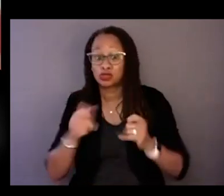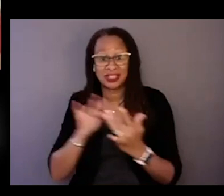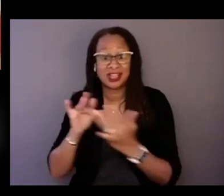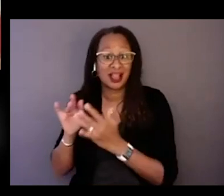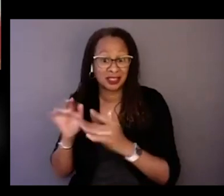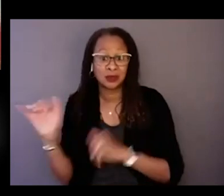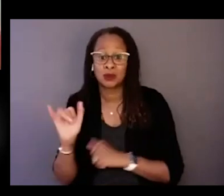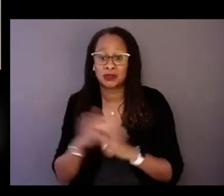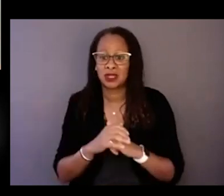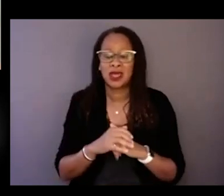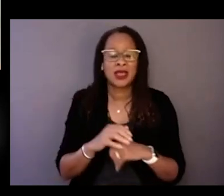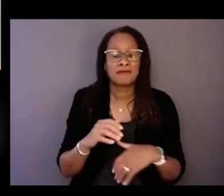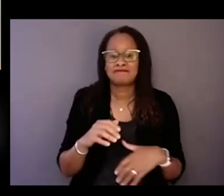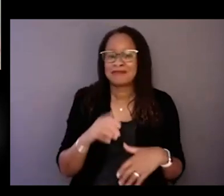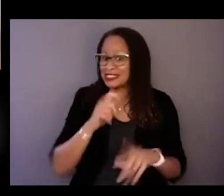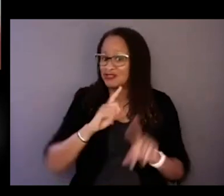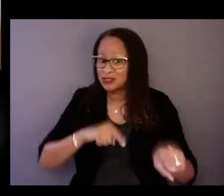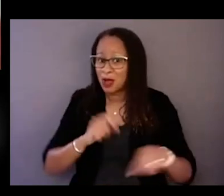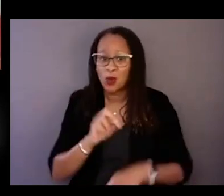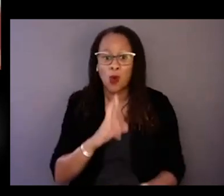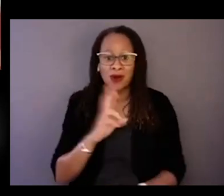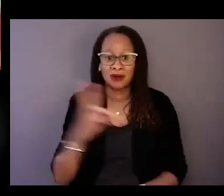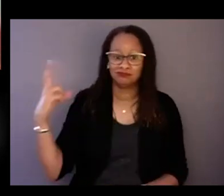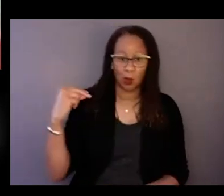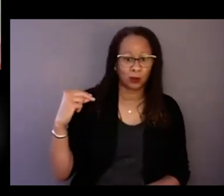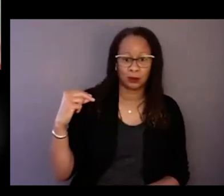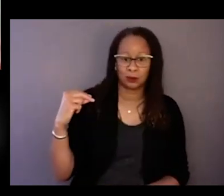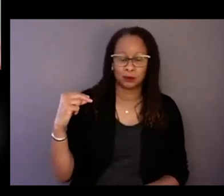who either did not respond to or declined to participate.